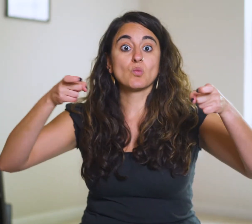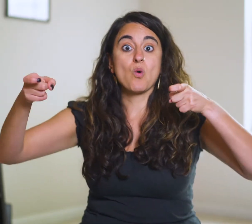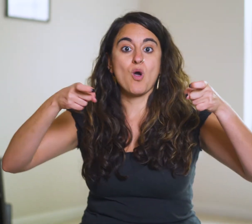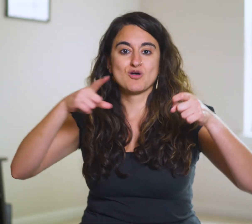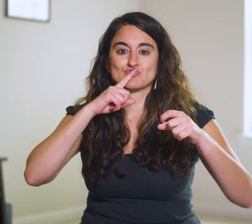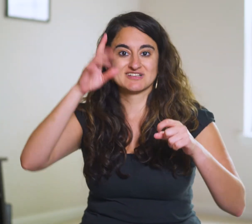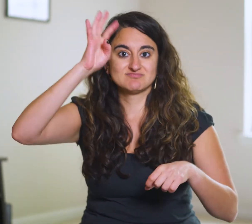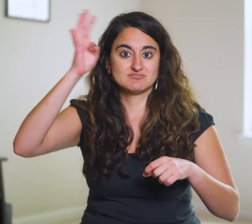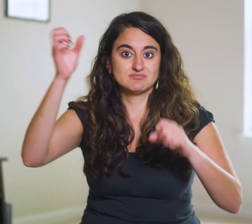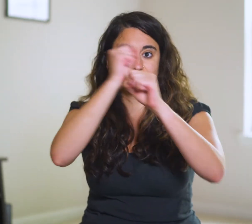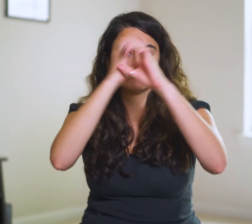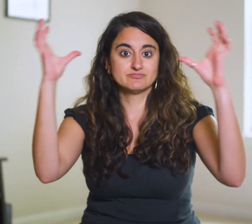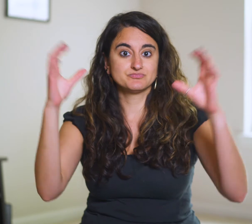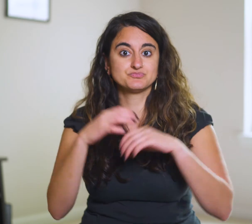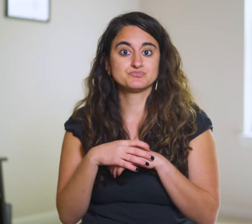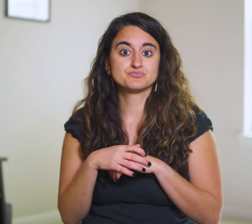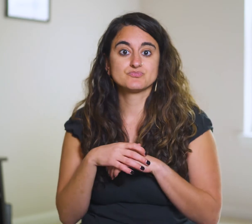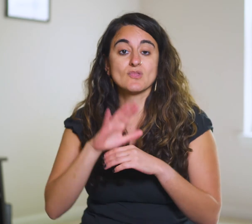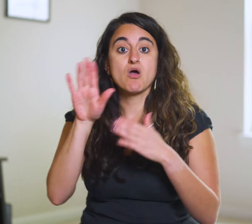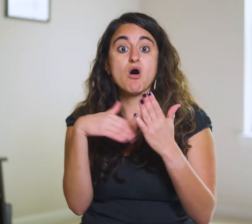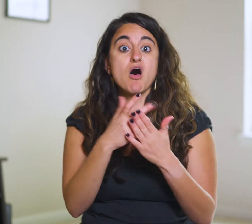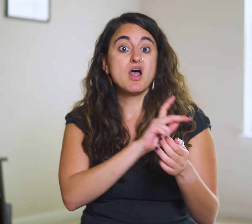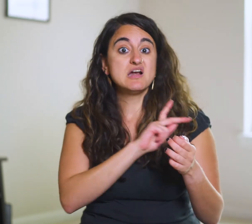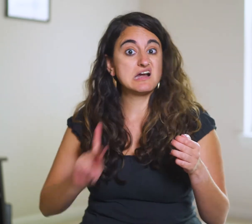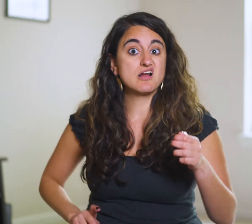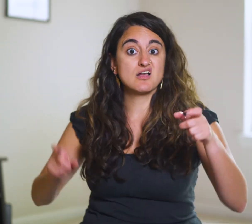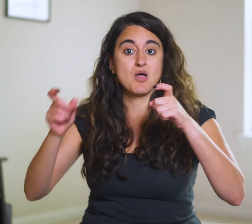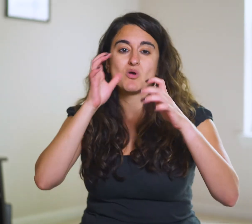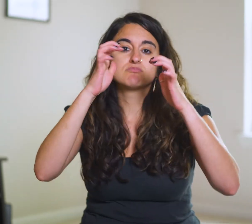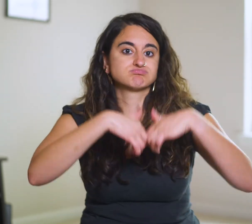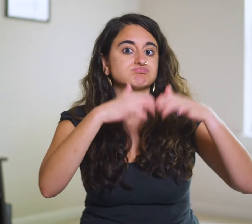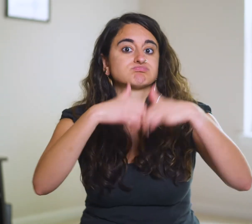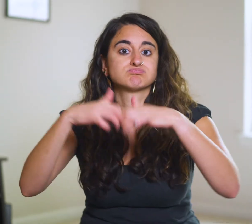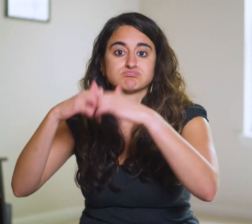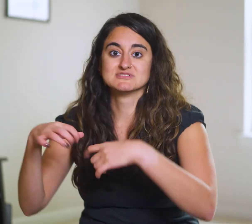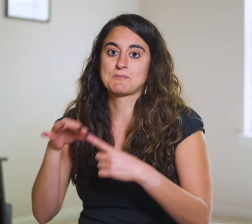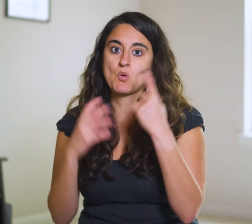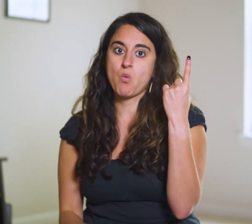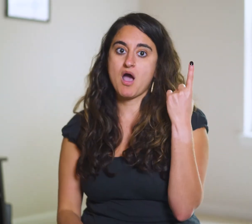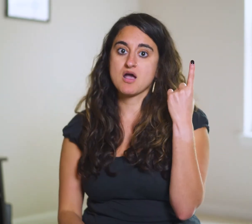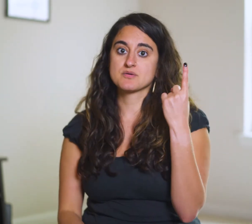Control is an illusion. All kingdoms crumble except one.